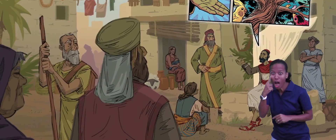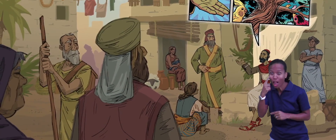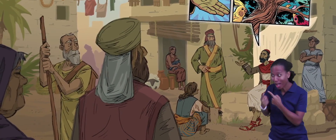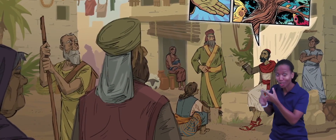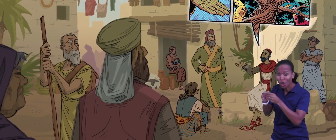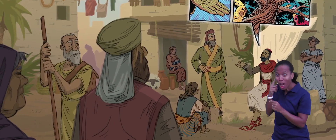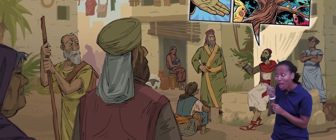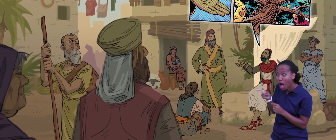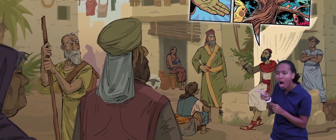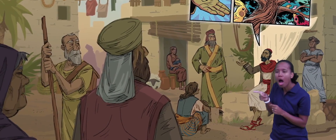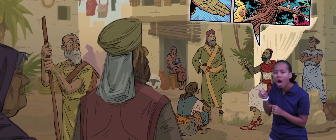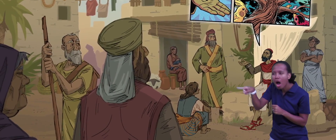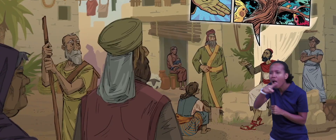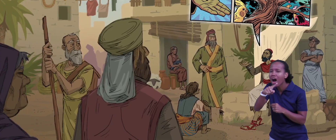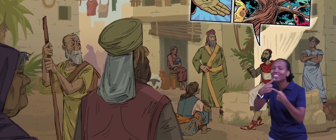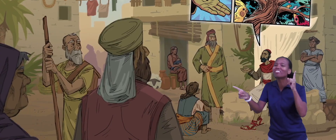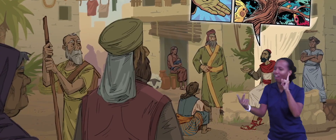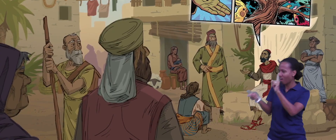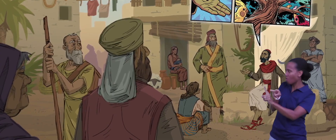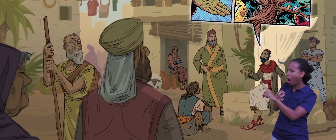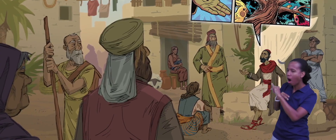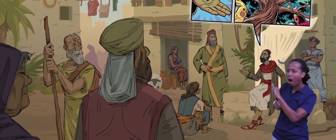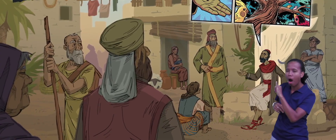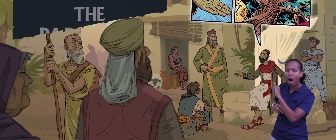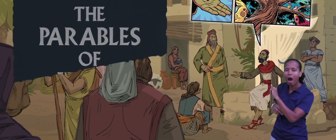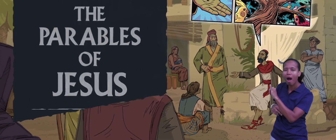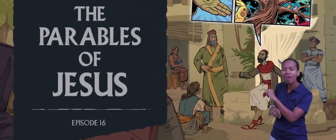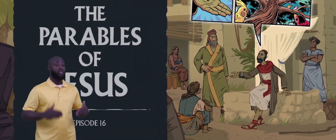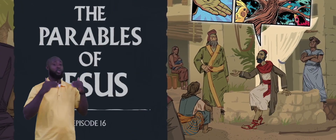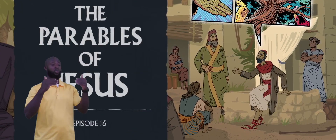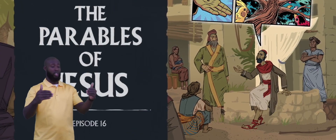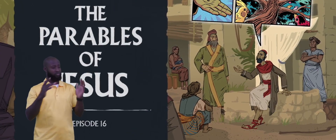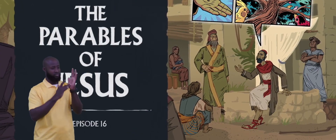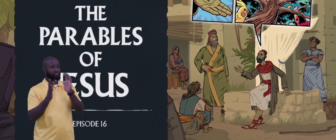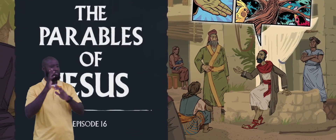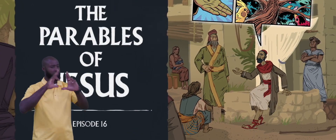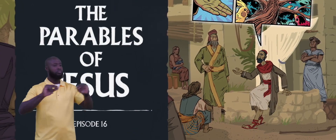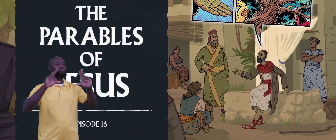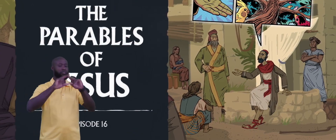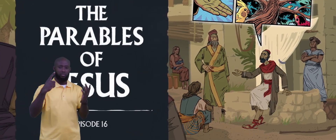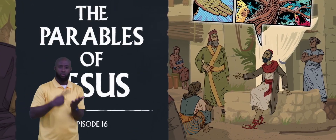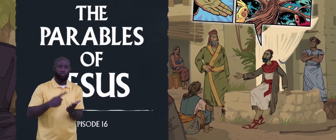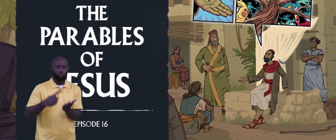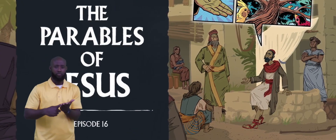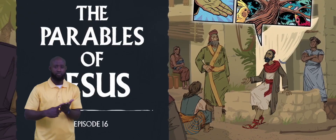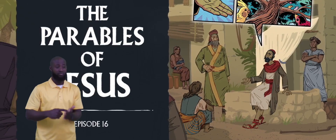to see what God is doing in the world from a new perspective. Jon: So let’s talk about how to read the parables of Jesus.